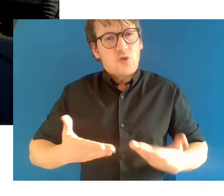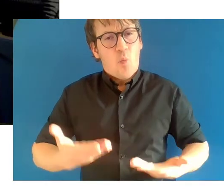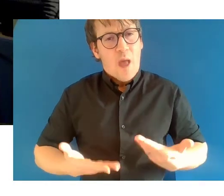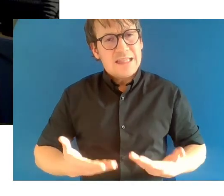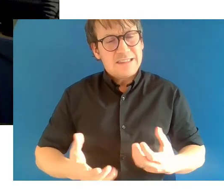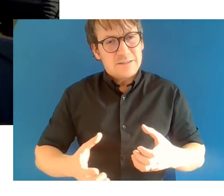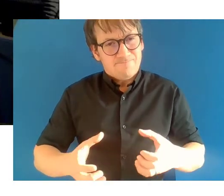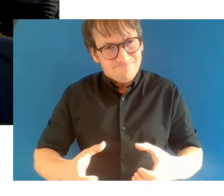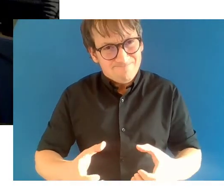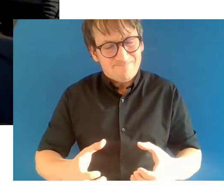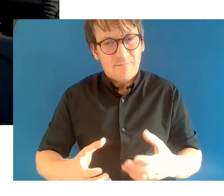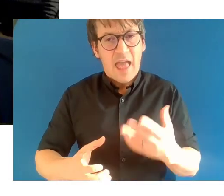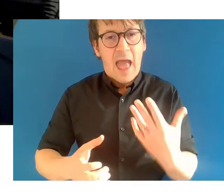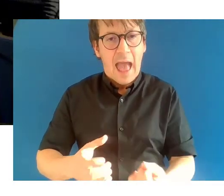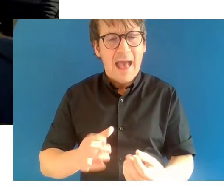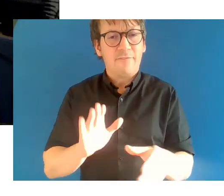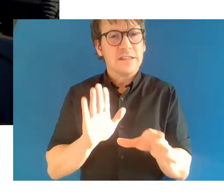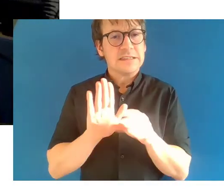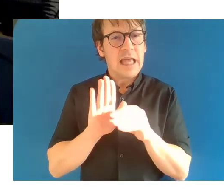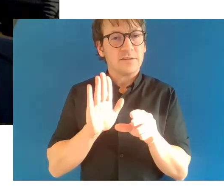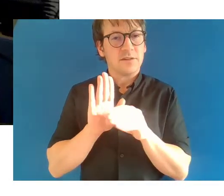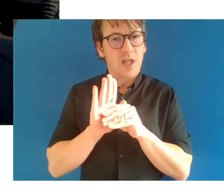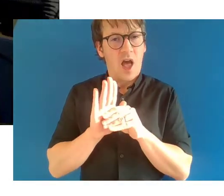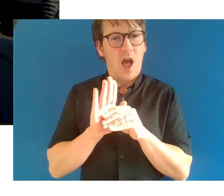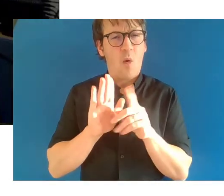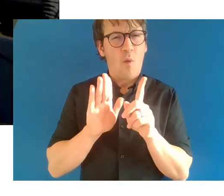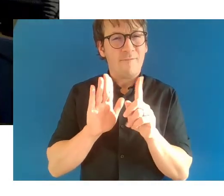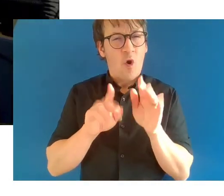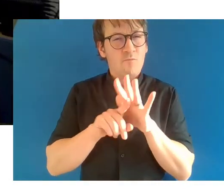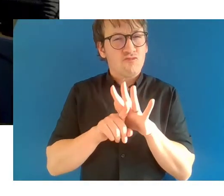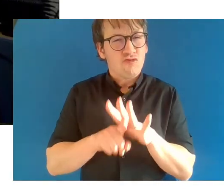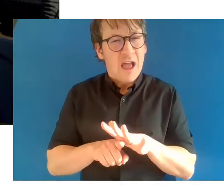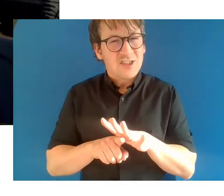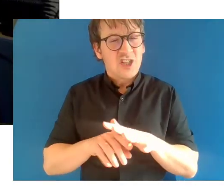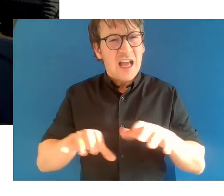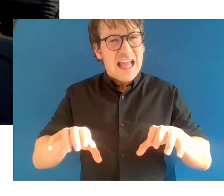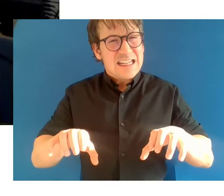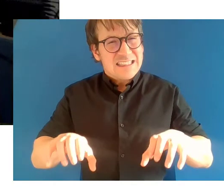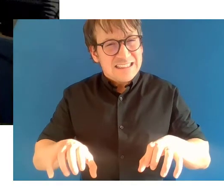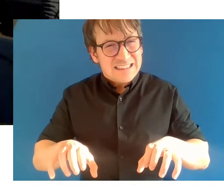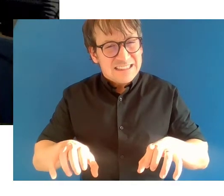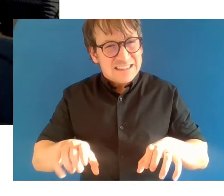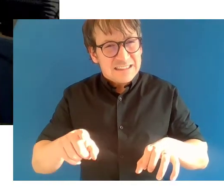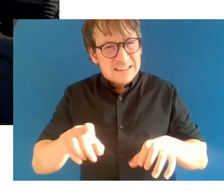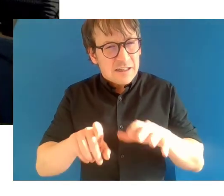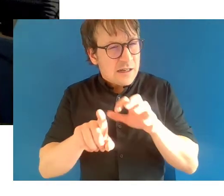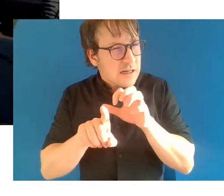It has a number of sensors to be able to sense that somebody is leaning on it, whether they're